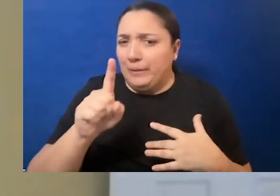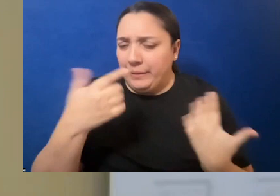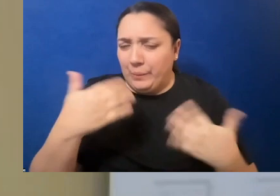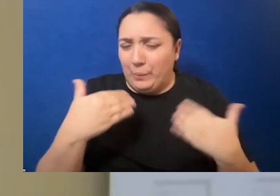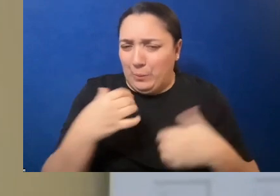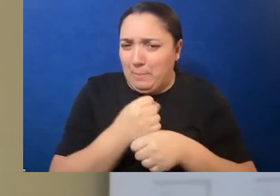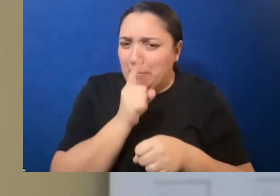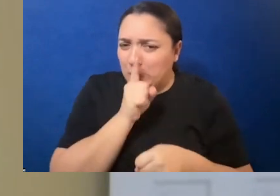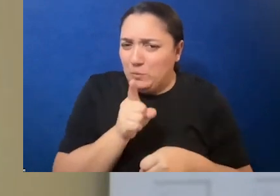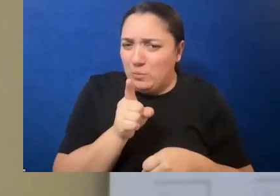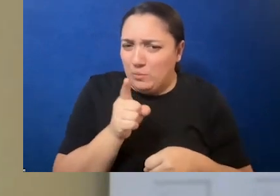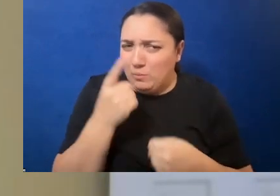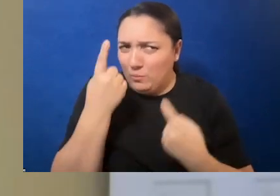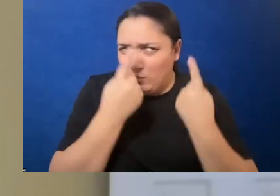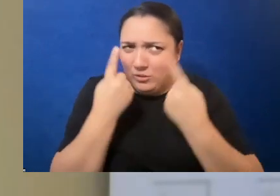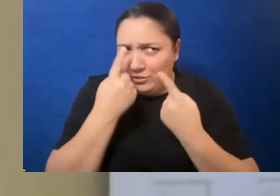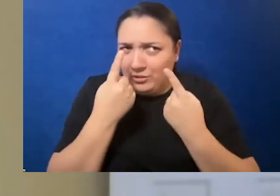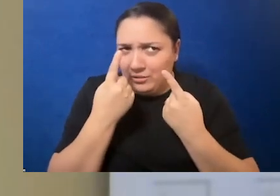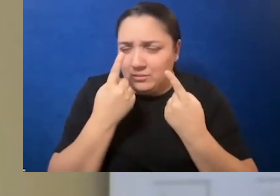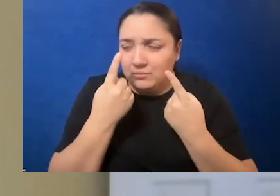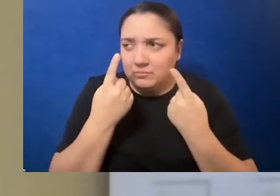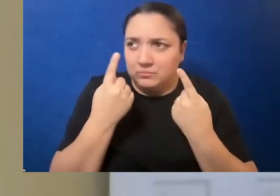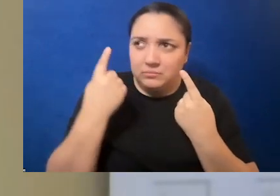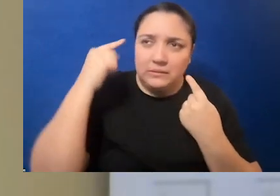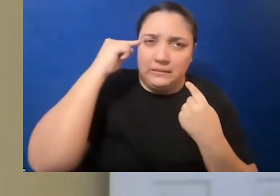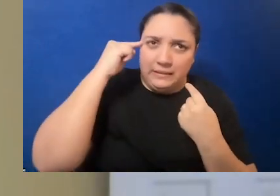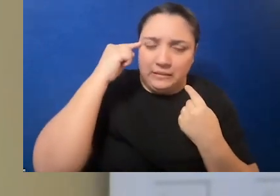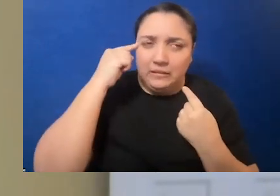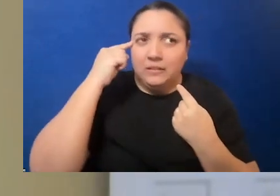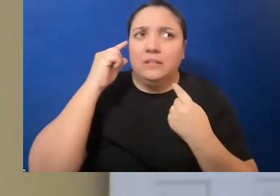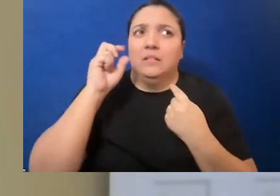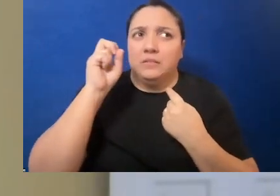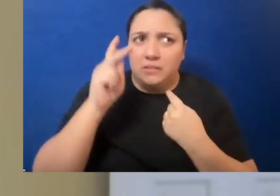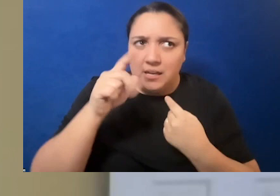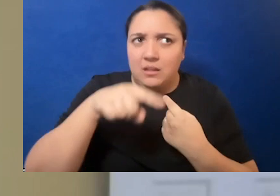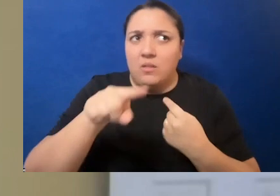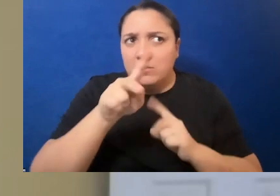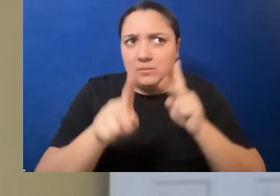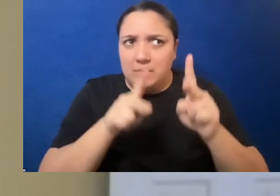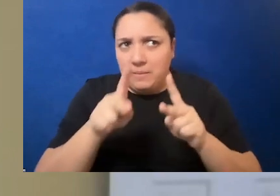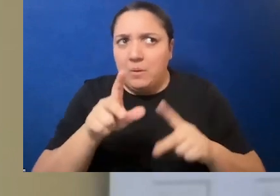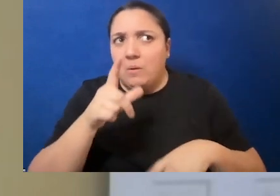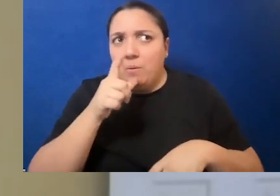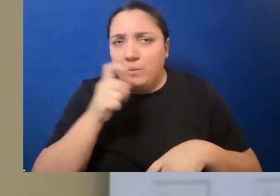AND MERELY MAKES YOU WONDER WITH KIDS THAT EXPERIENCED A LOSS OF